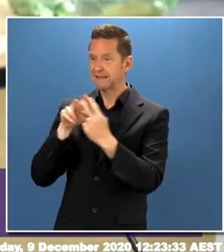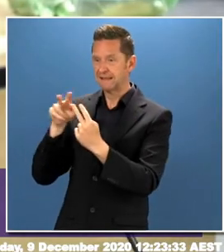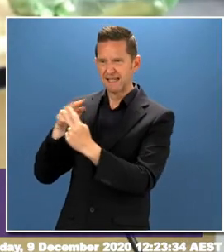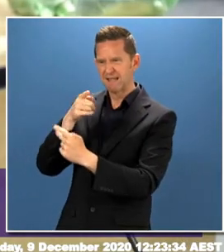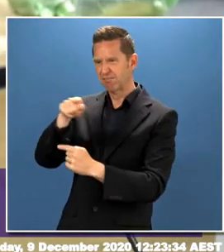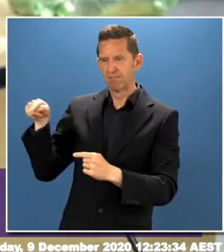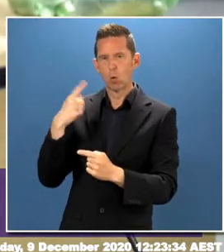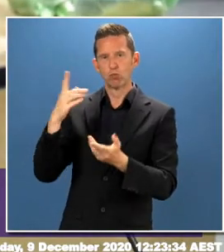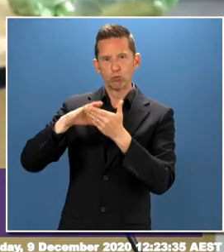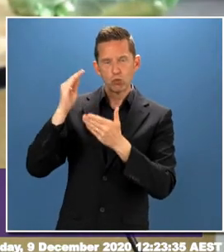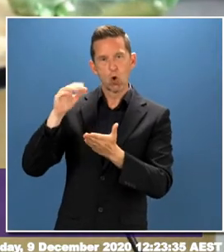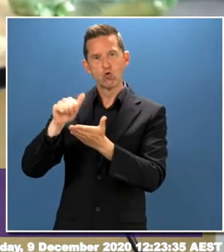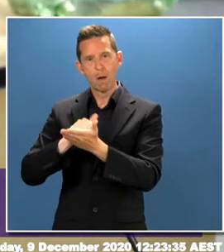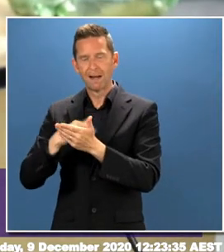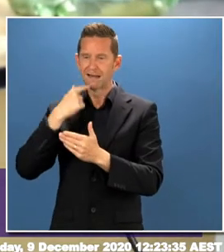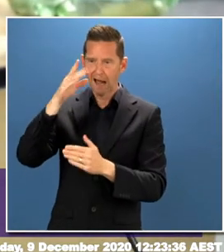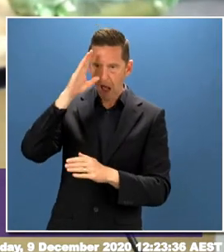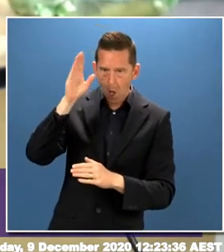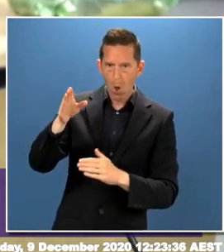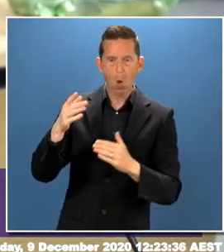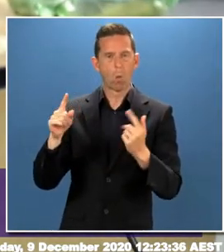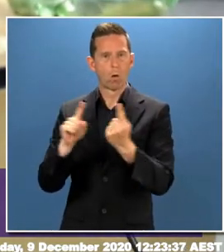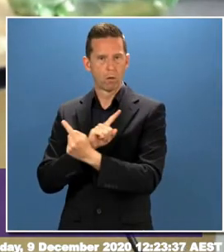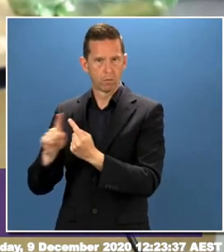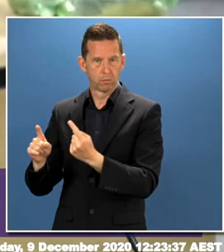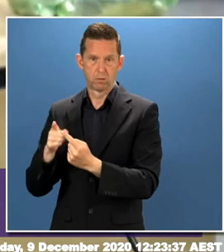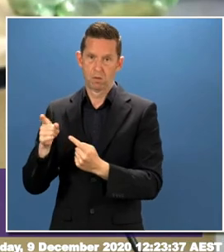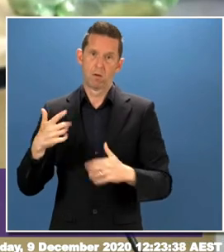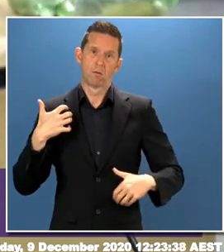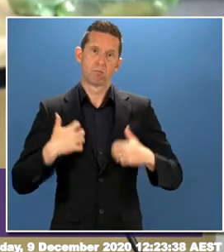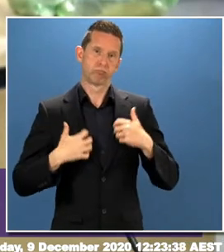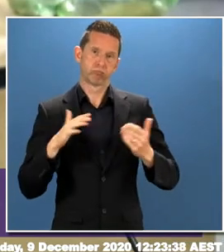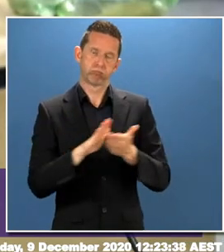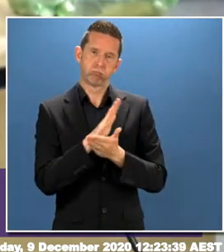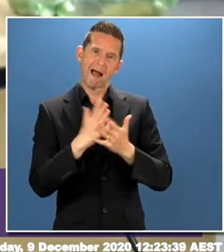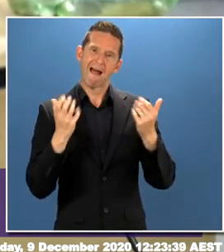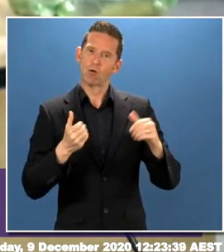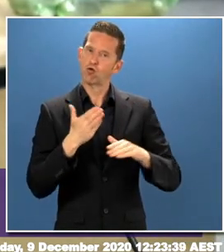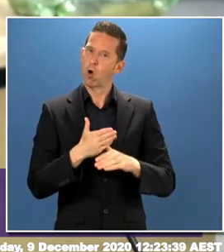So it was very much about feeling happy about being employed and having a job? Absolutely.